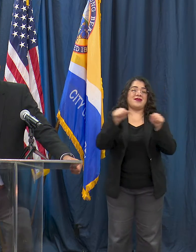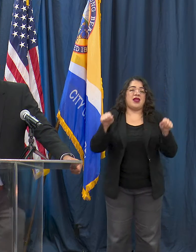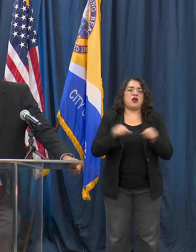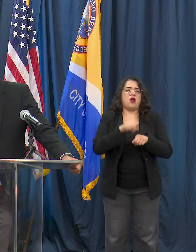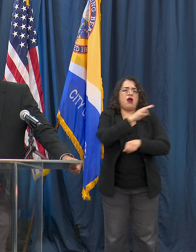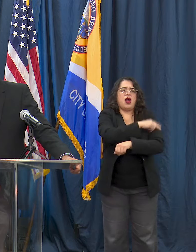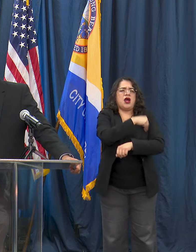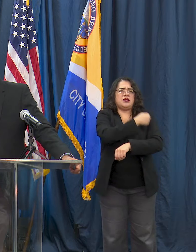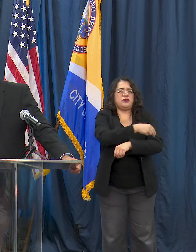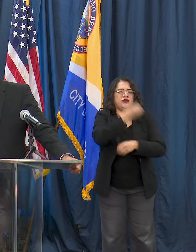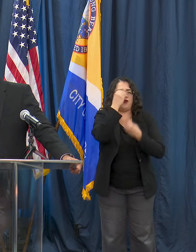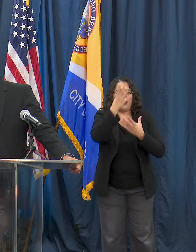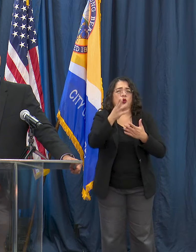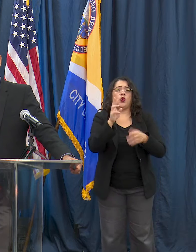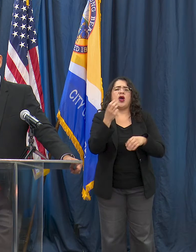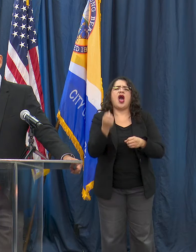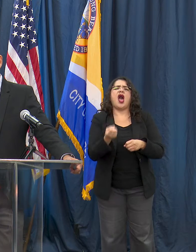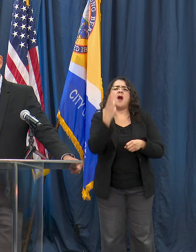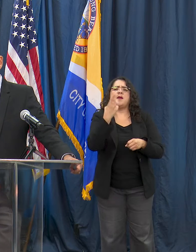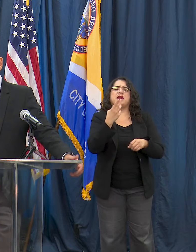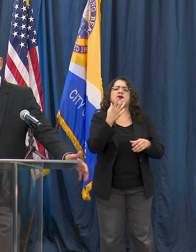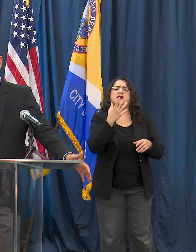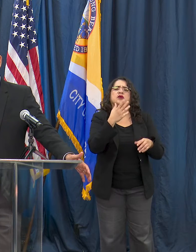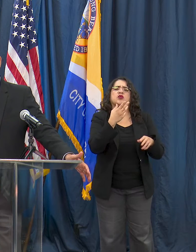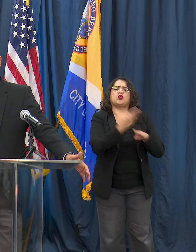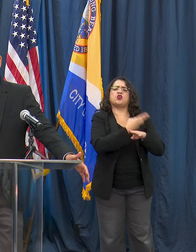Our hospital bed usage right now is about 56% so we do have of course--